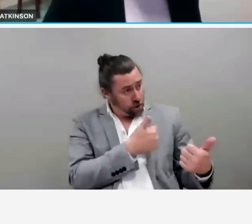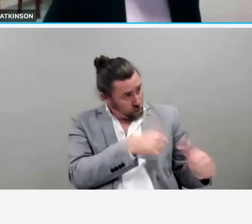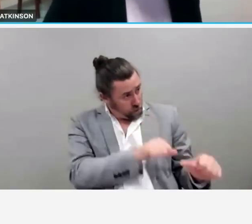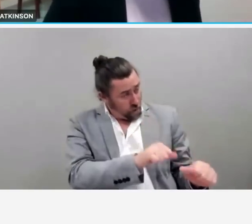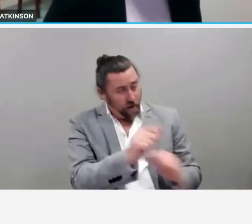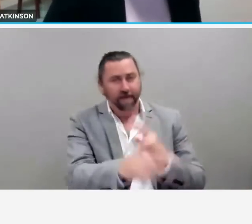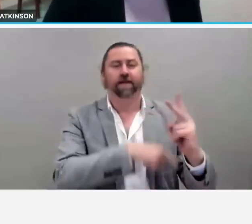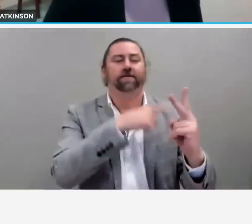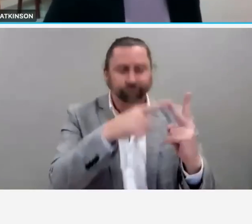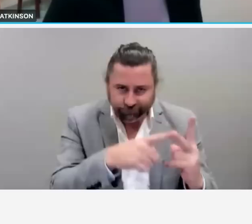So we want to do more work in that space.